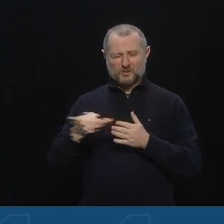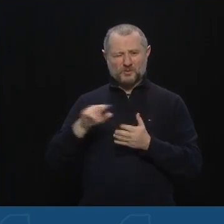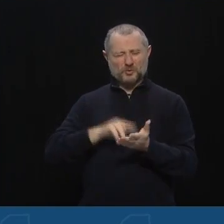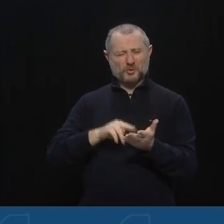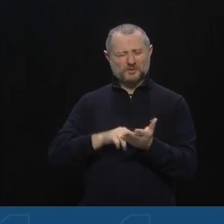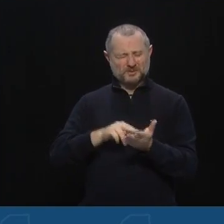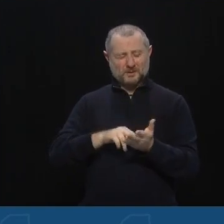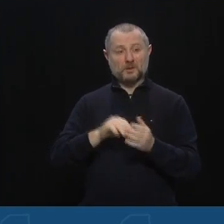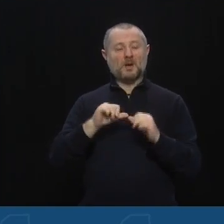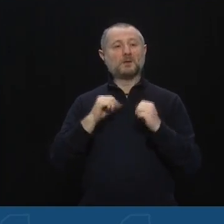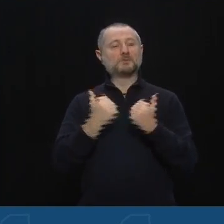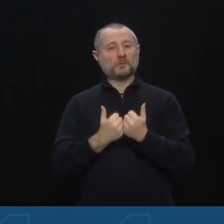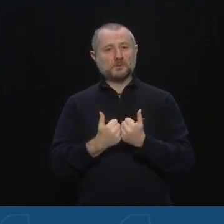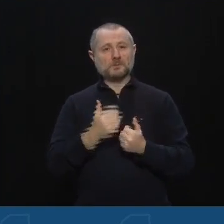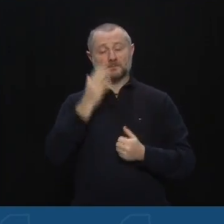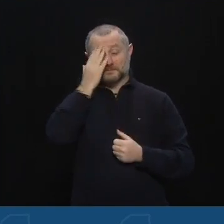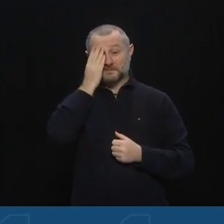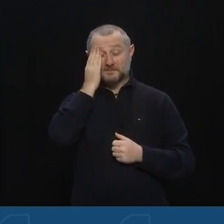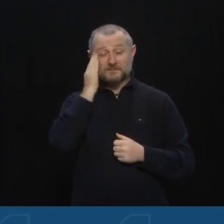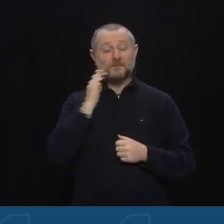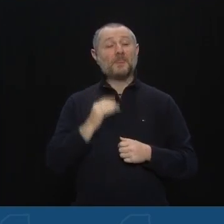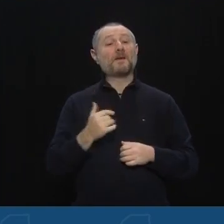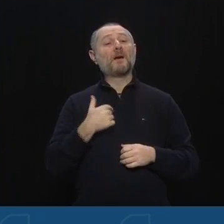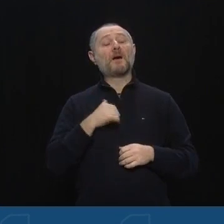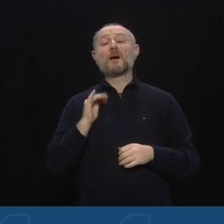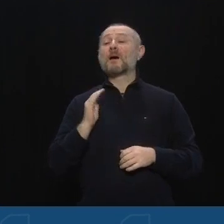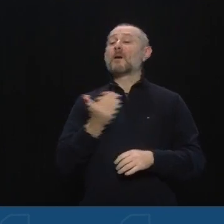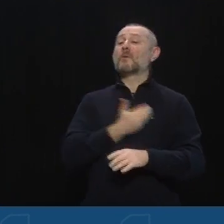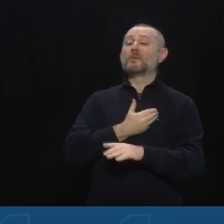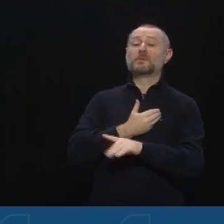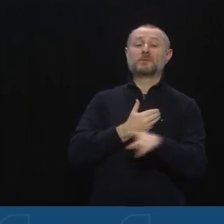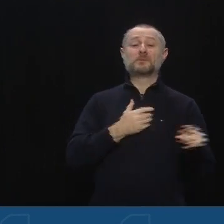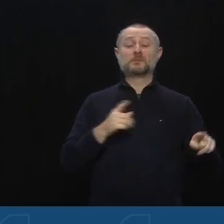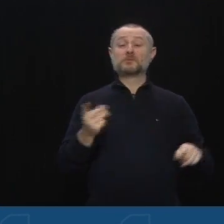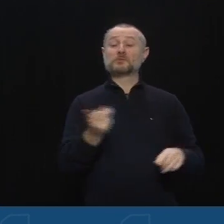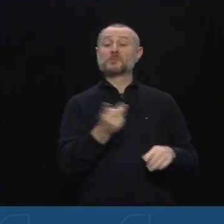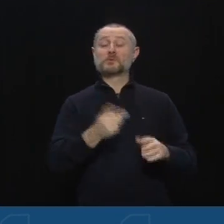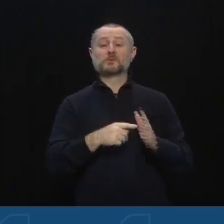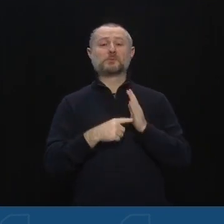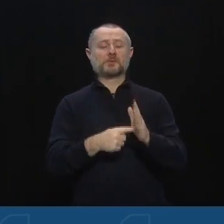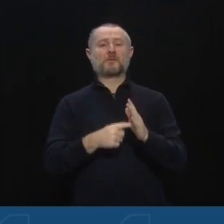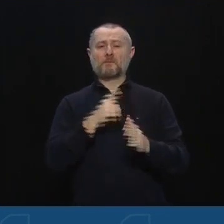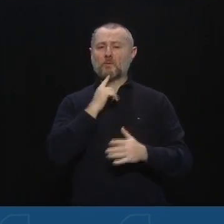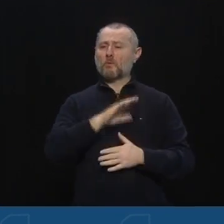I WANT TO THANK FOR FOR ALL THE WORK SHE DOES. SHE'S TREASURER OF THE NEW YORK